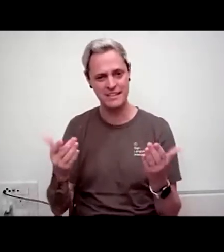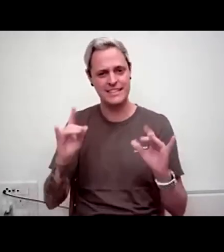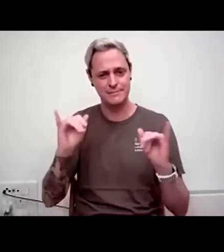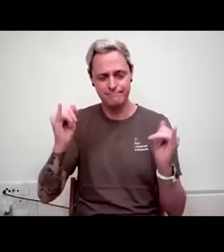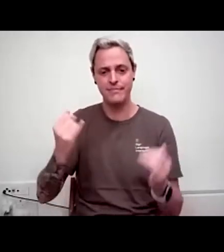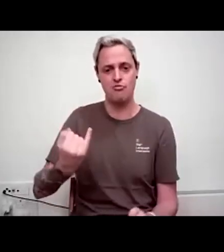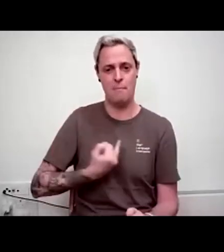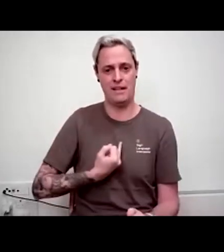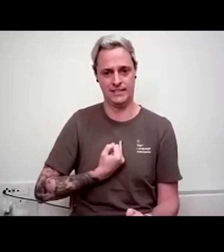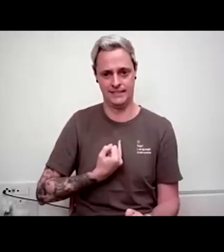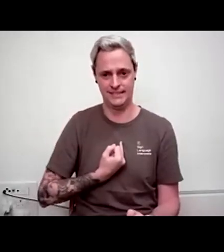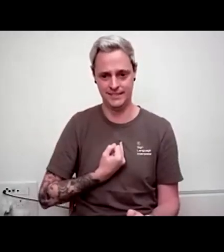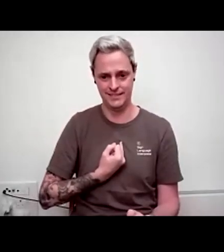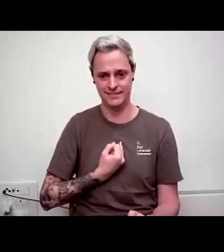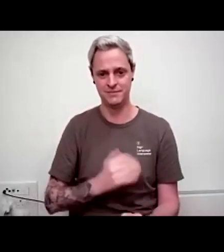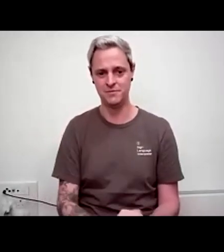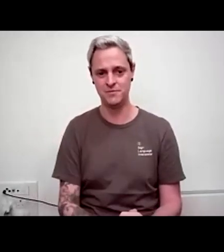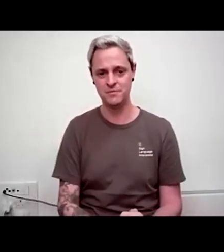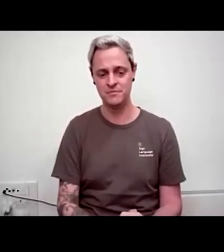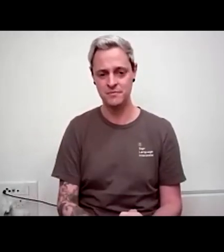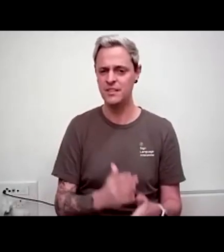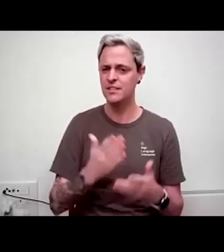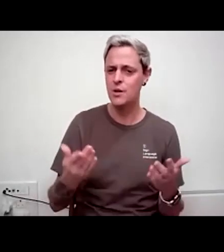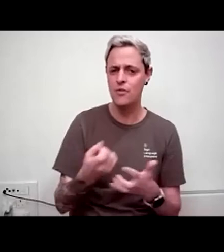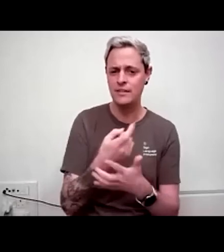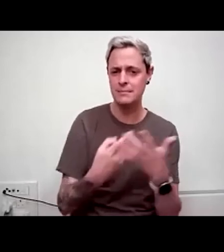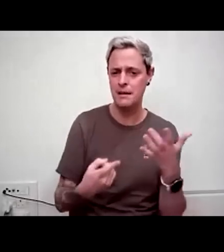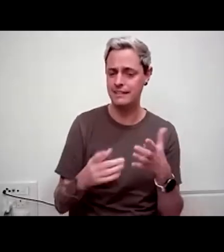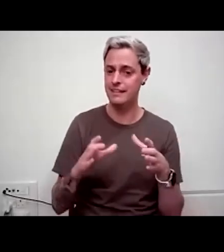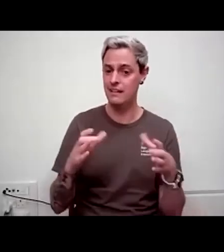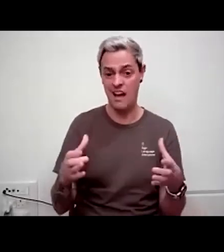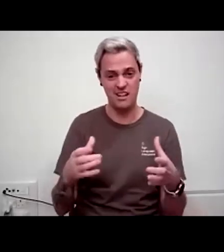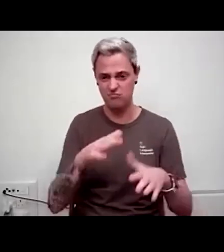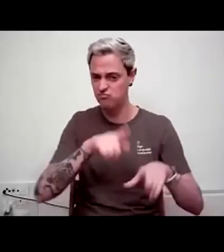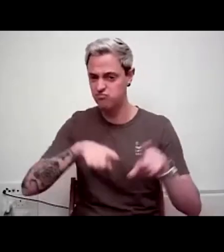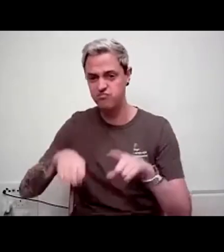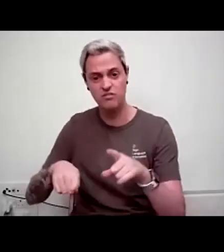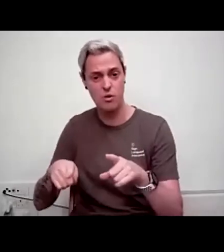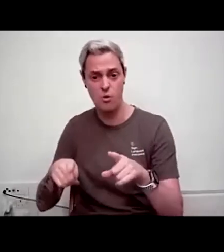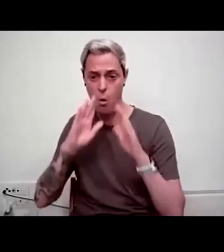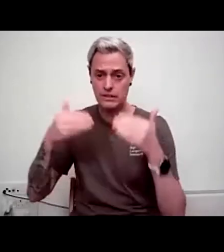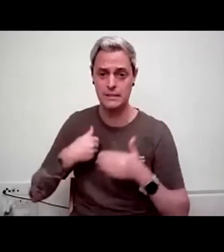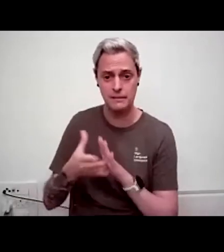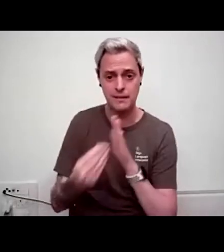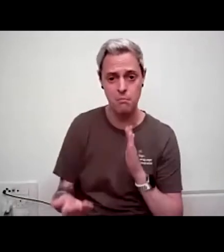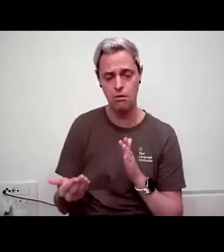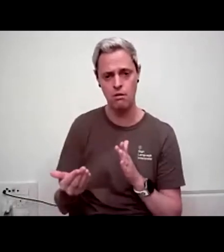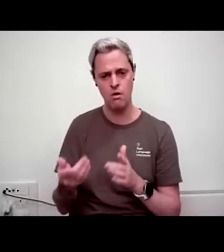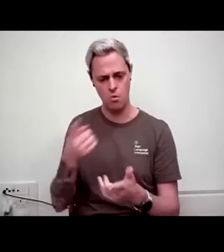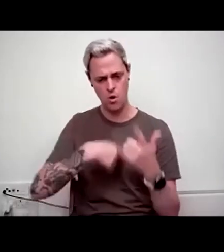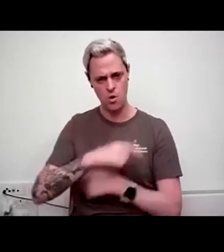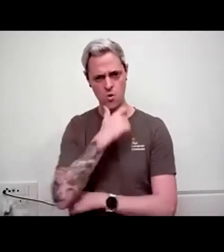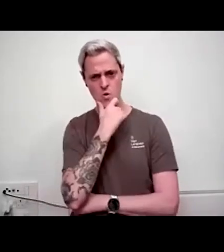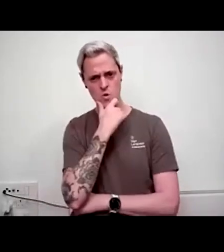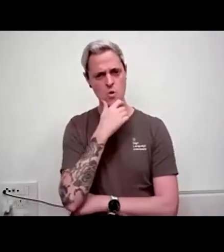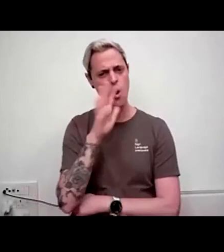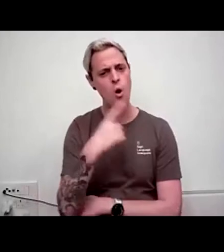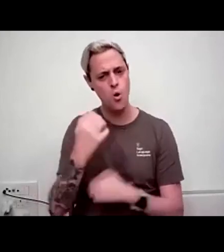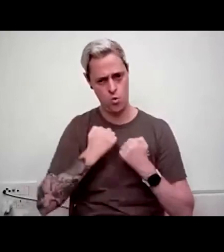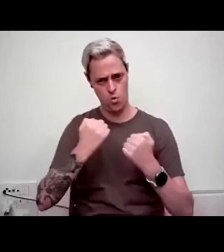If there's one thing that we can say about disability and conditions like autism, it's that they raise the question: who needs to change here?